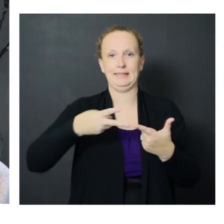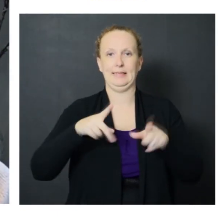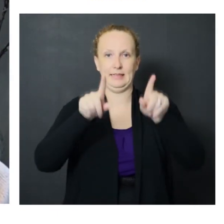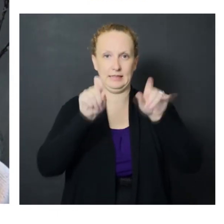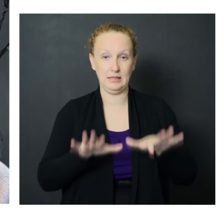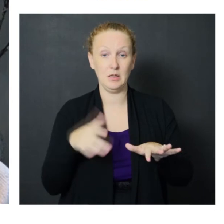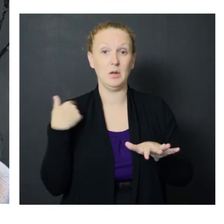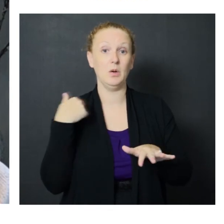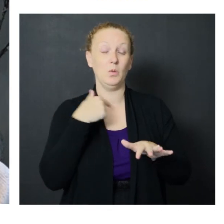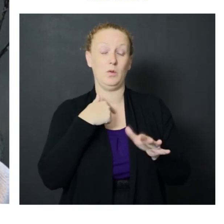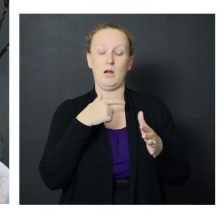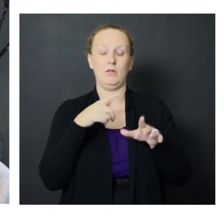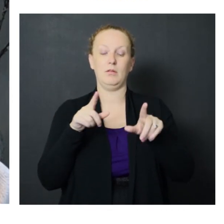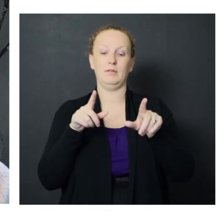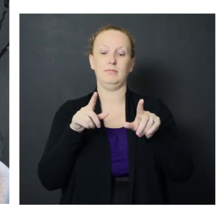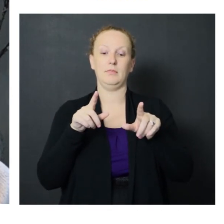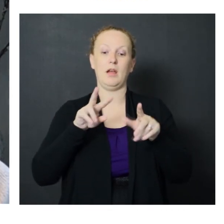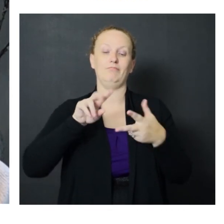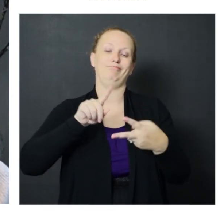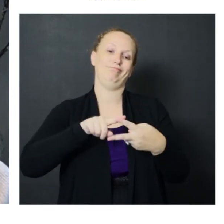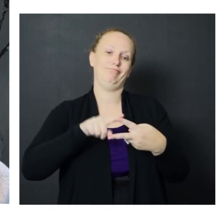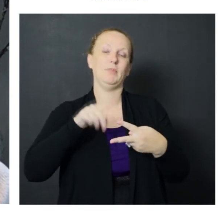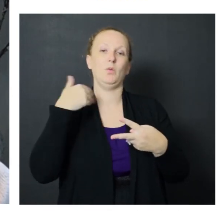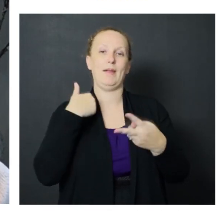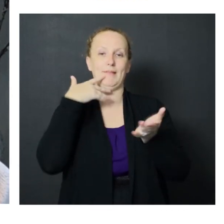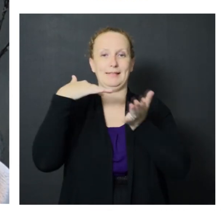the preliminary results within a week or so,